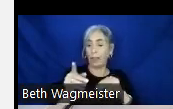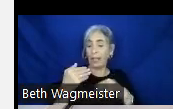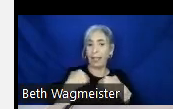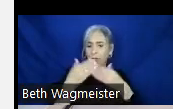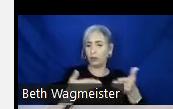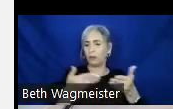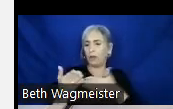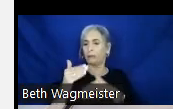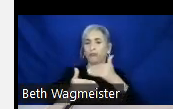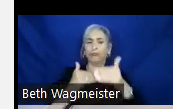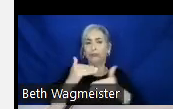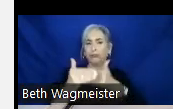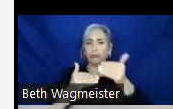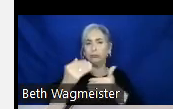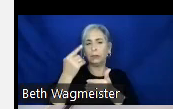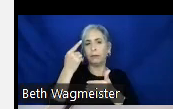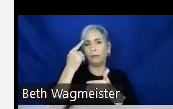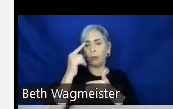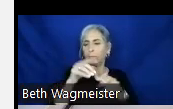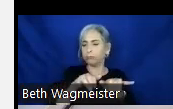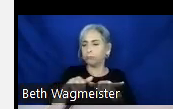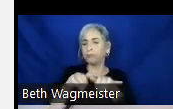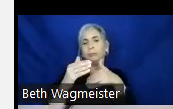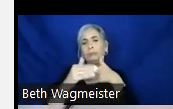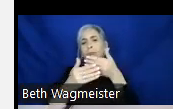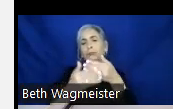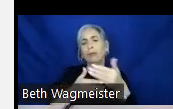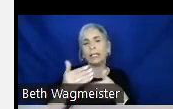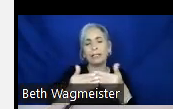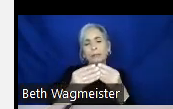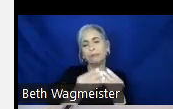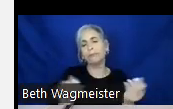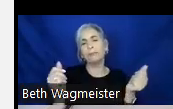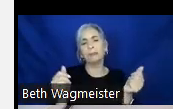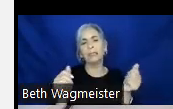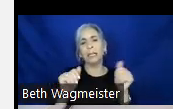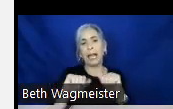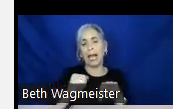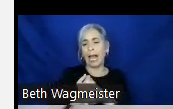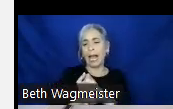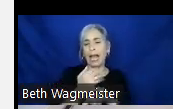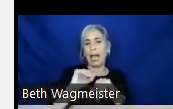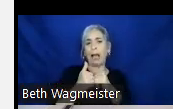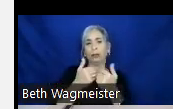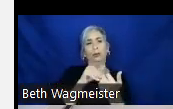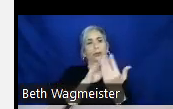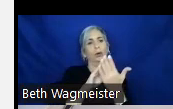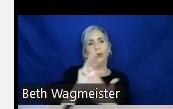steps and harmonized process for how to do WCAG audits. That was helpful. We wanted to use that so